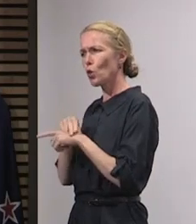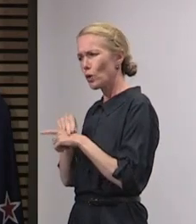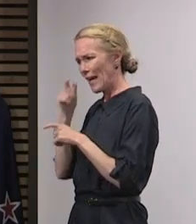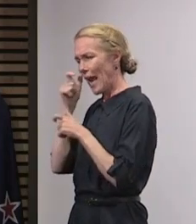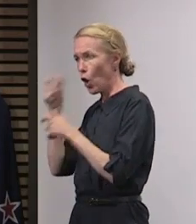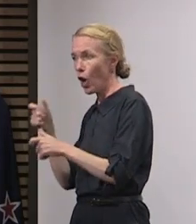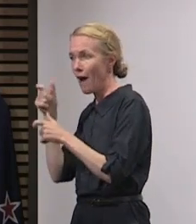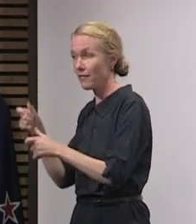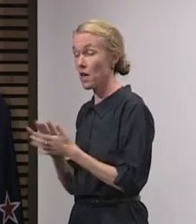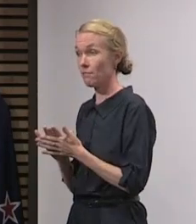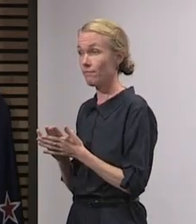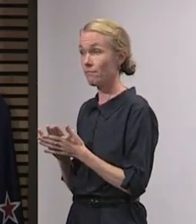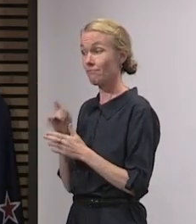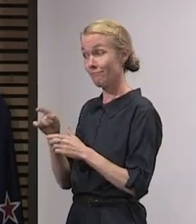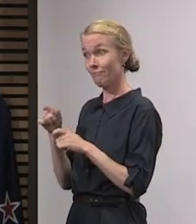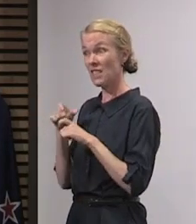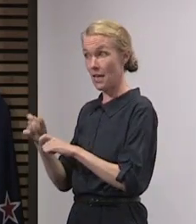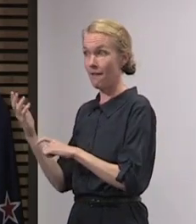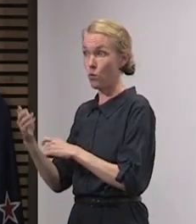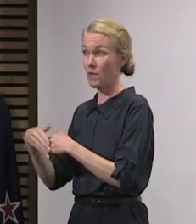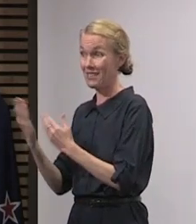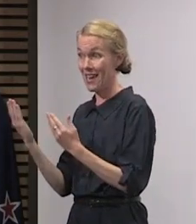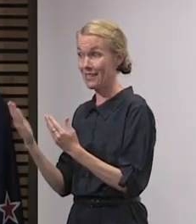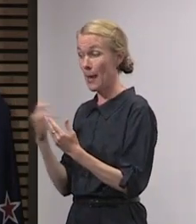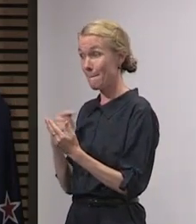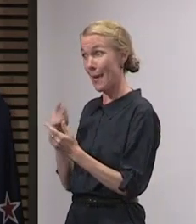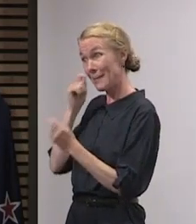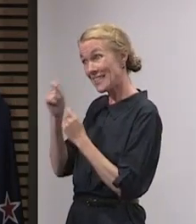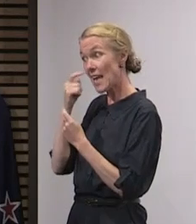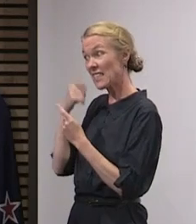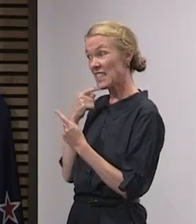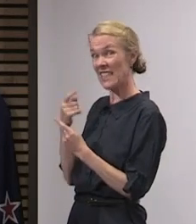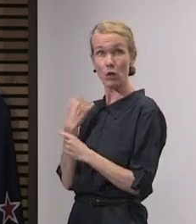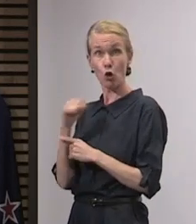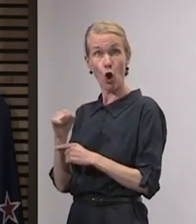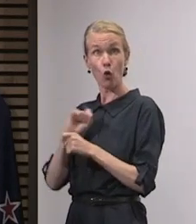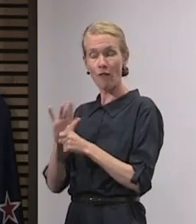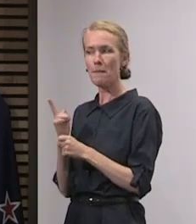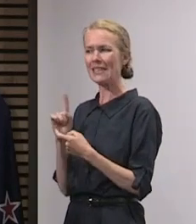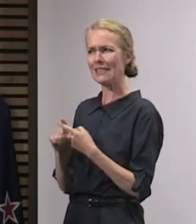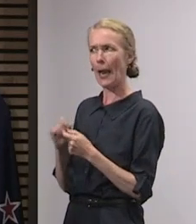symptoms and they remain in that location for the full